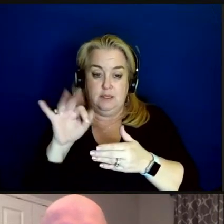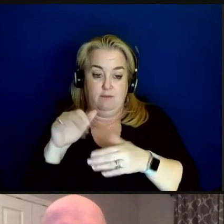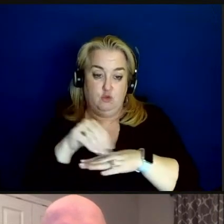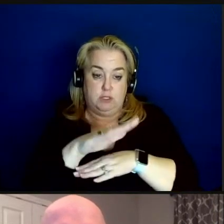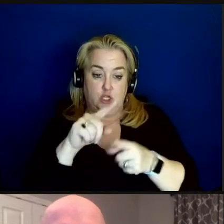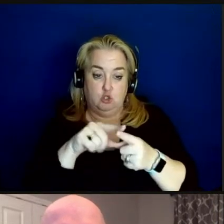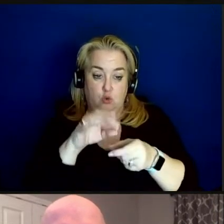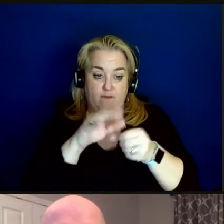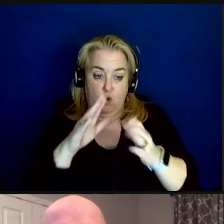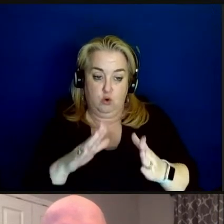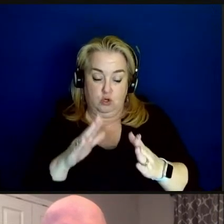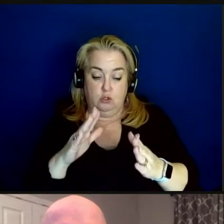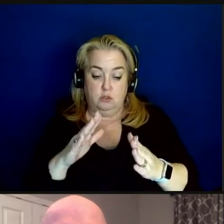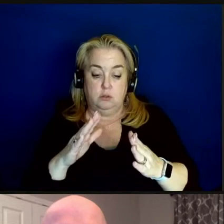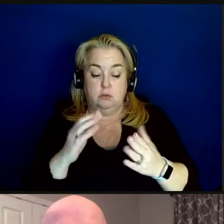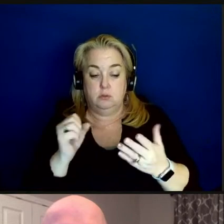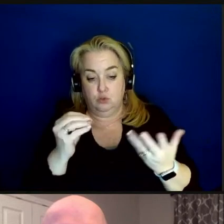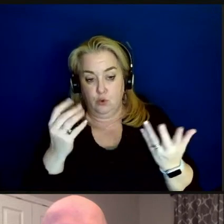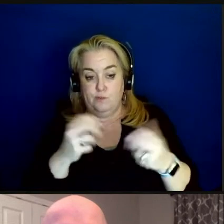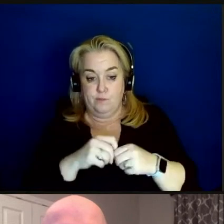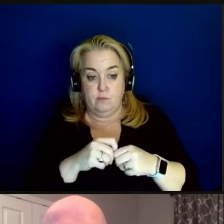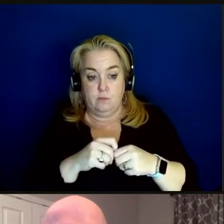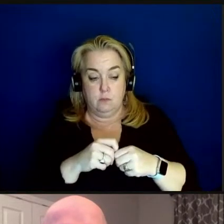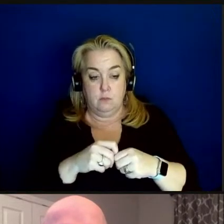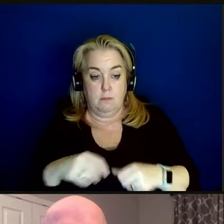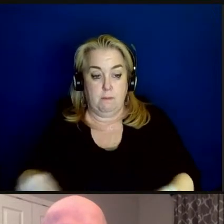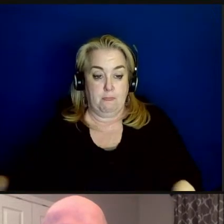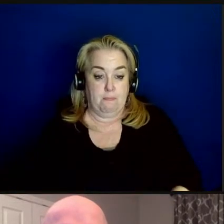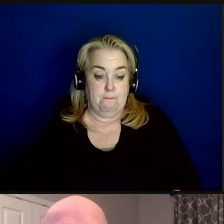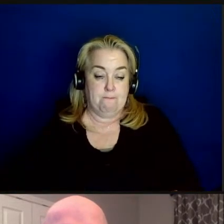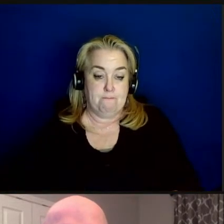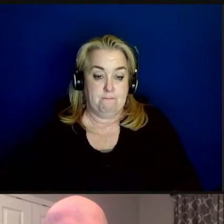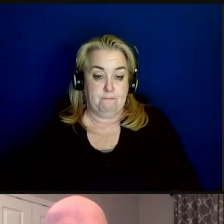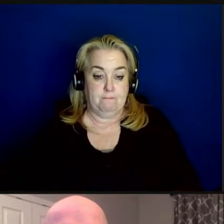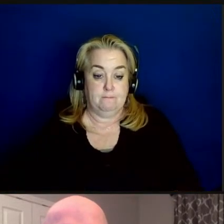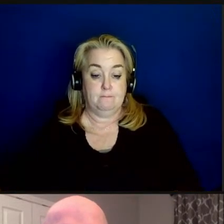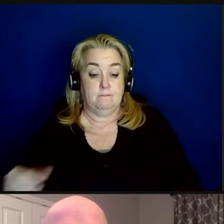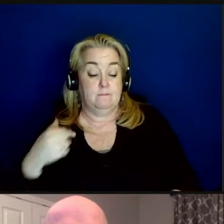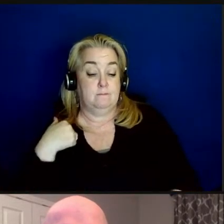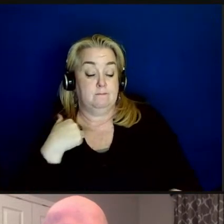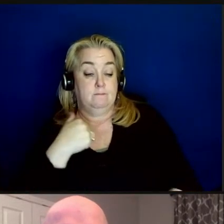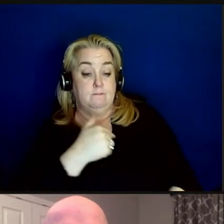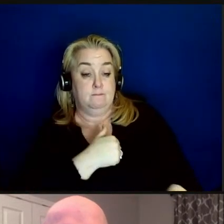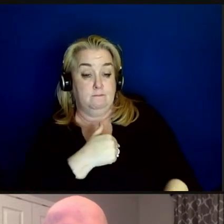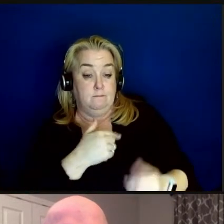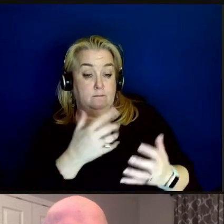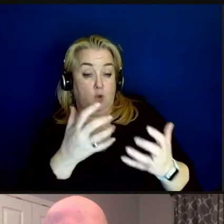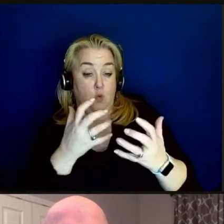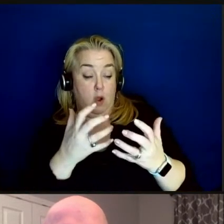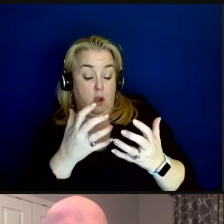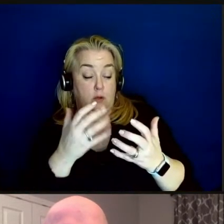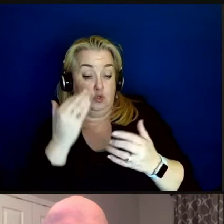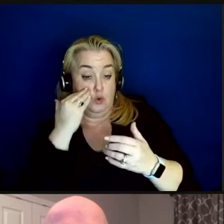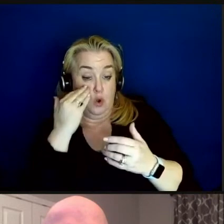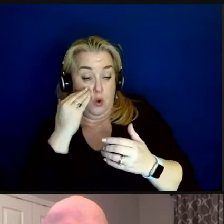YOU'RE LOOKING FOR TIMELINES A LOT DIFFERENT FOR A PAYROLL TAX